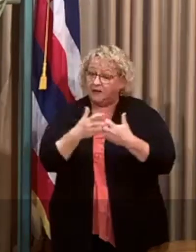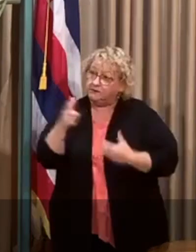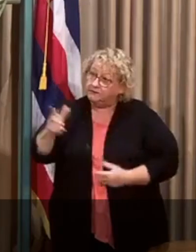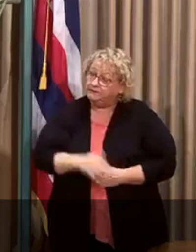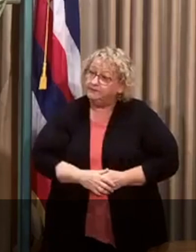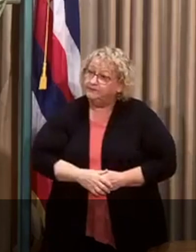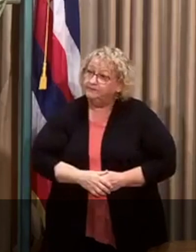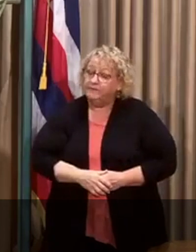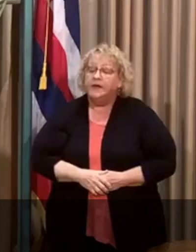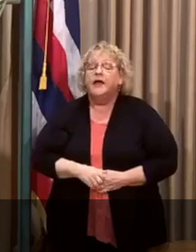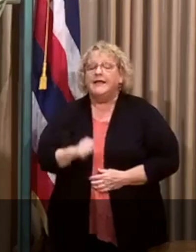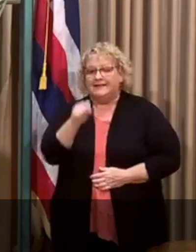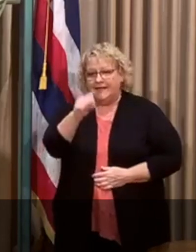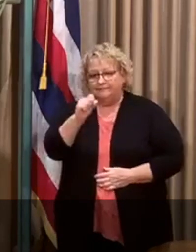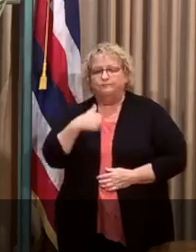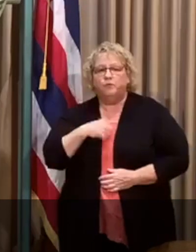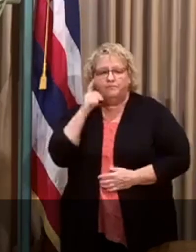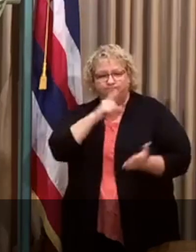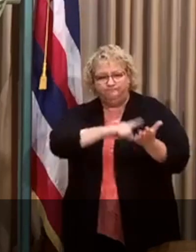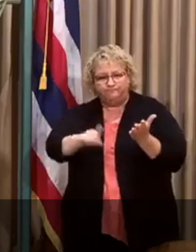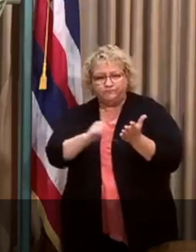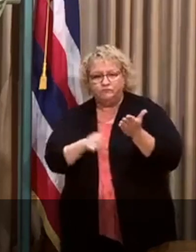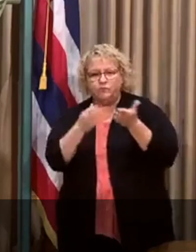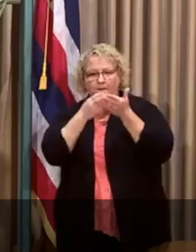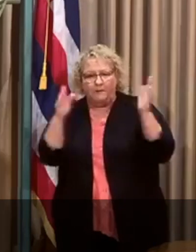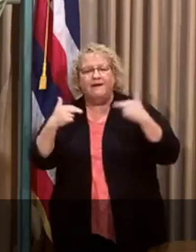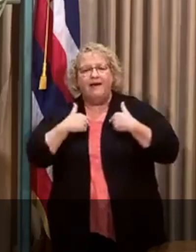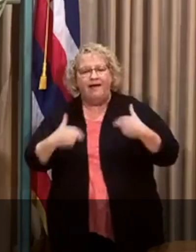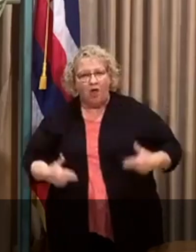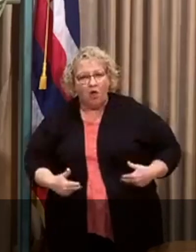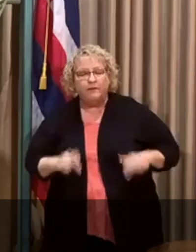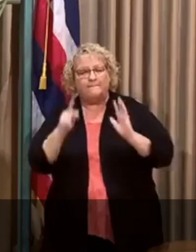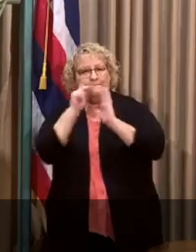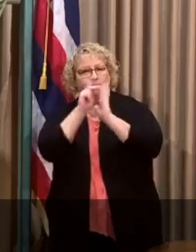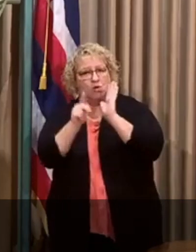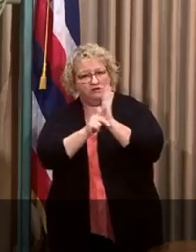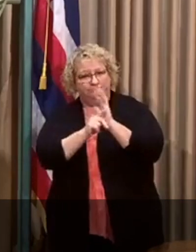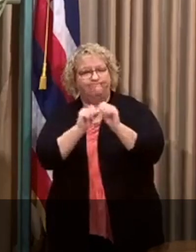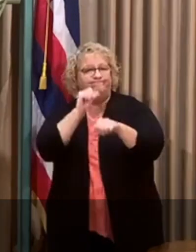Lassner: So we will be looking at the public health protocols that are in effect.